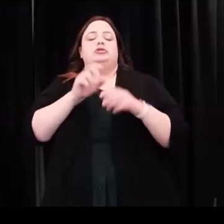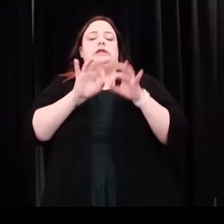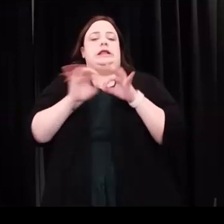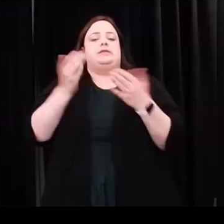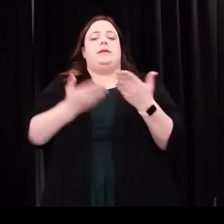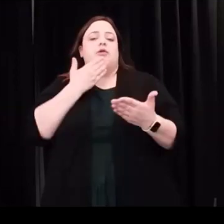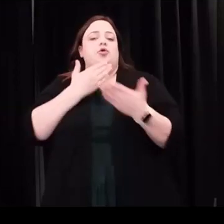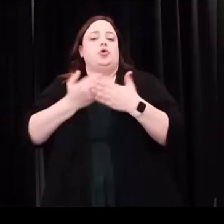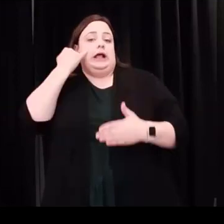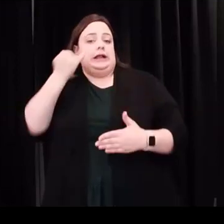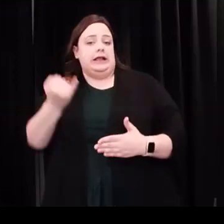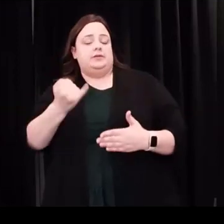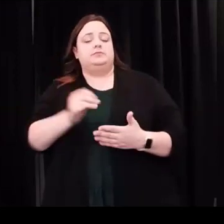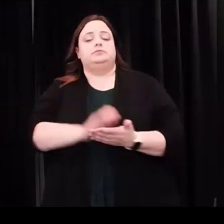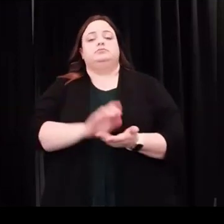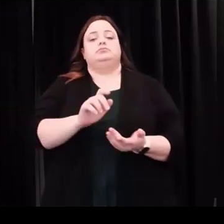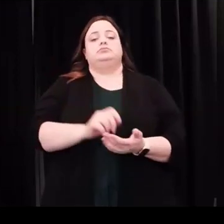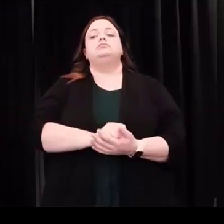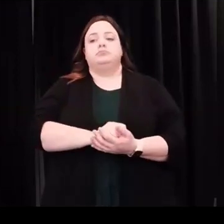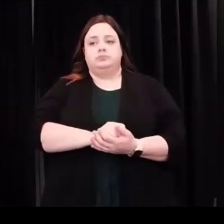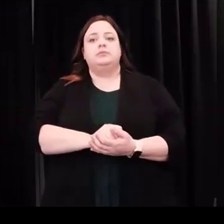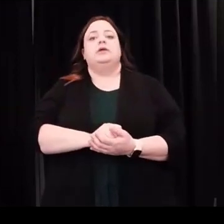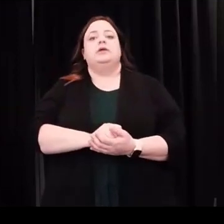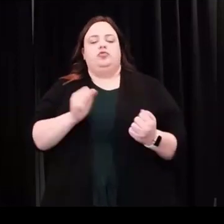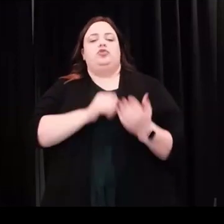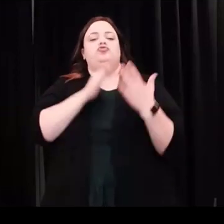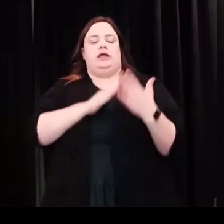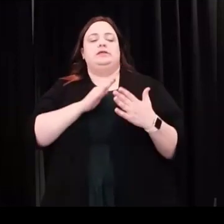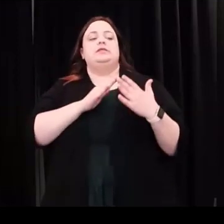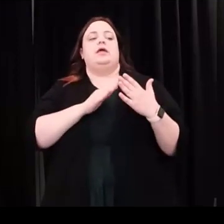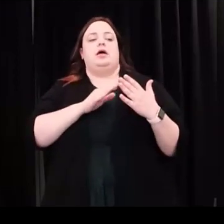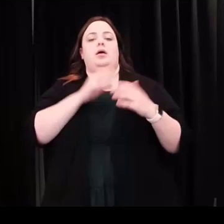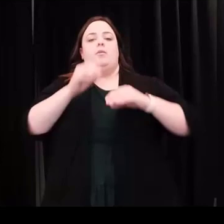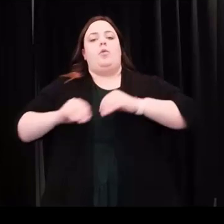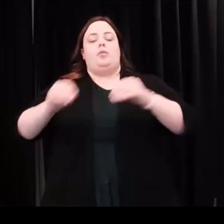Speech to text to address that mobility issue because of keyboard,